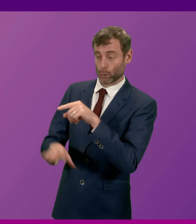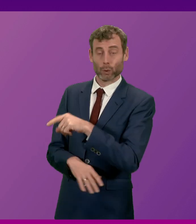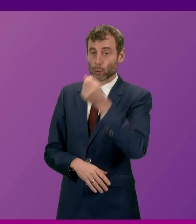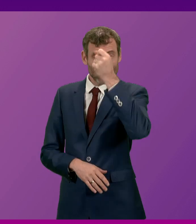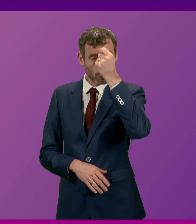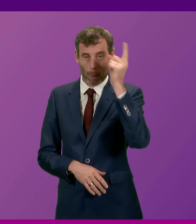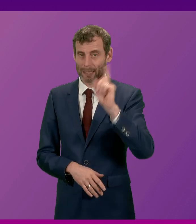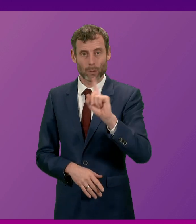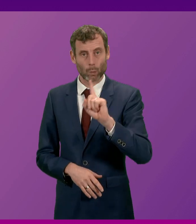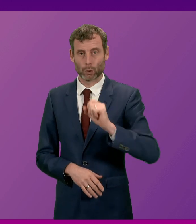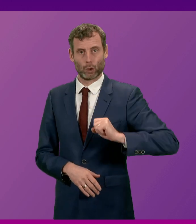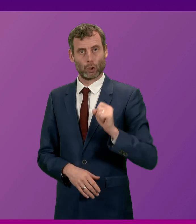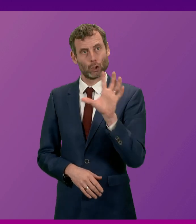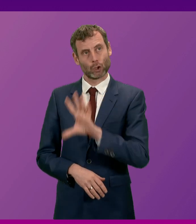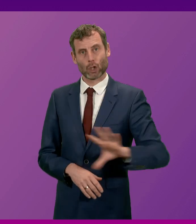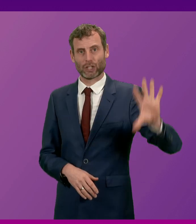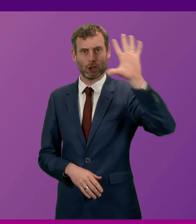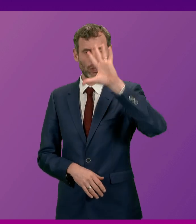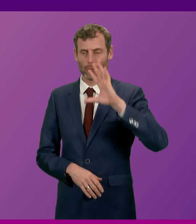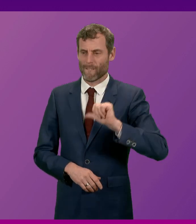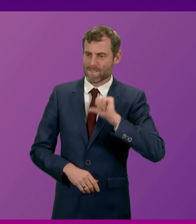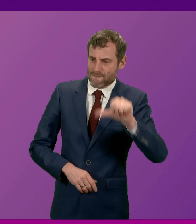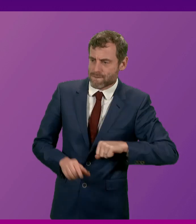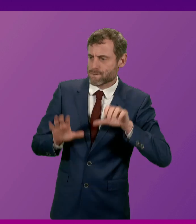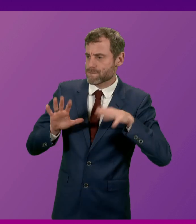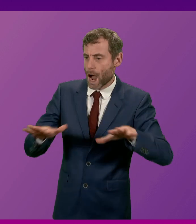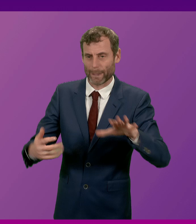of Scottish agriculture and no interest in trying to understand those needs. The